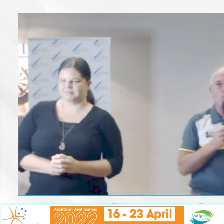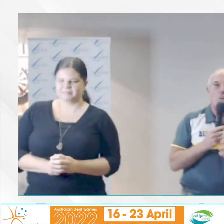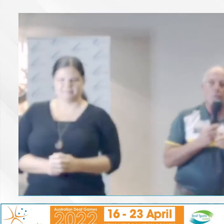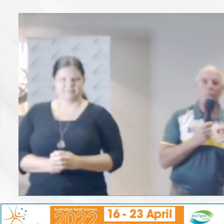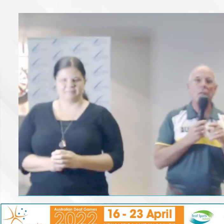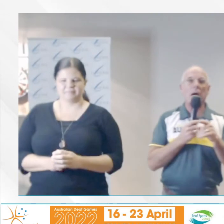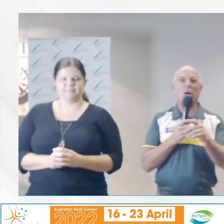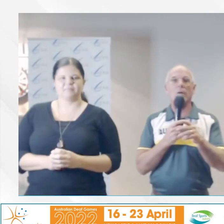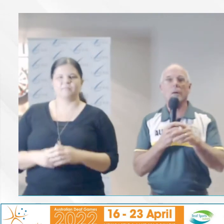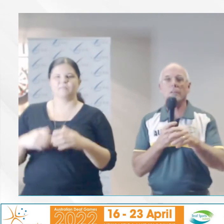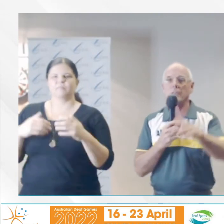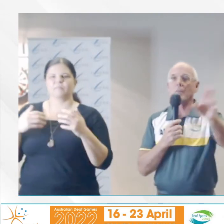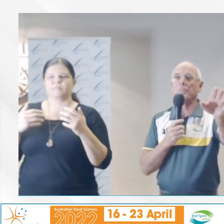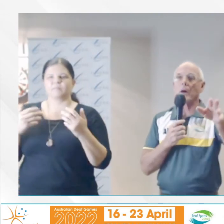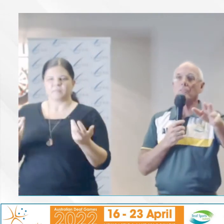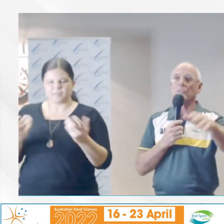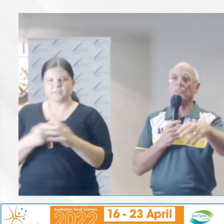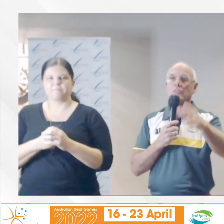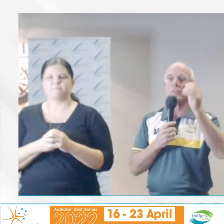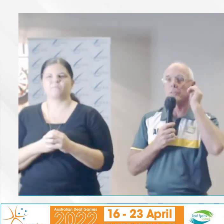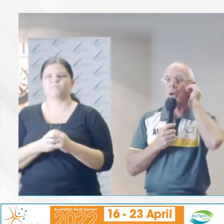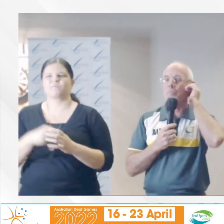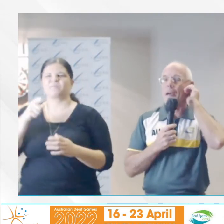when you go there's a number of posters and notepads